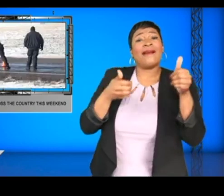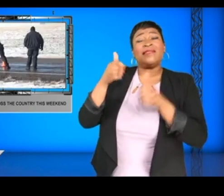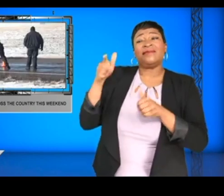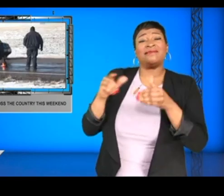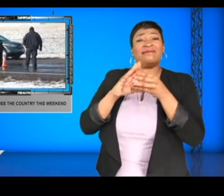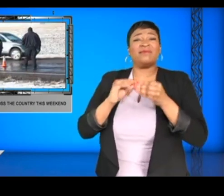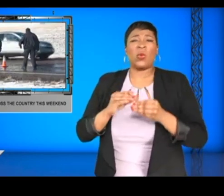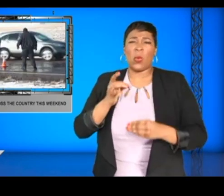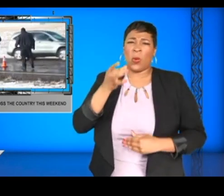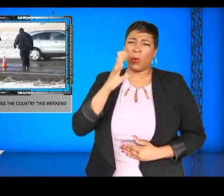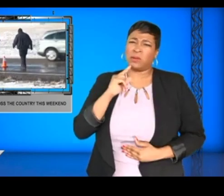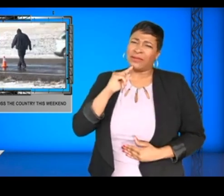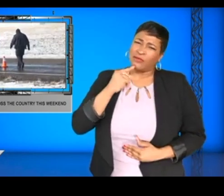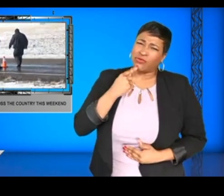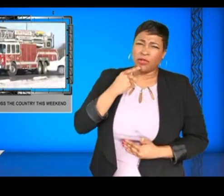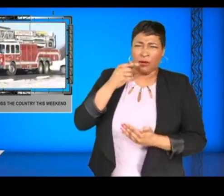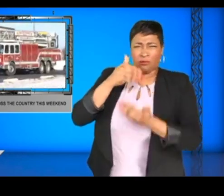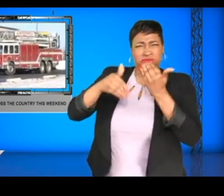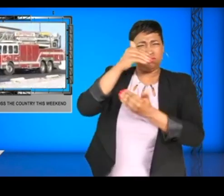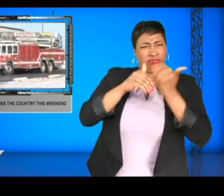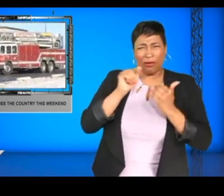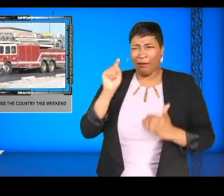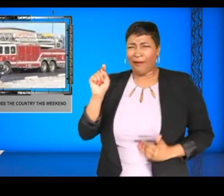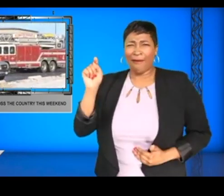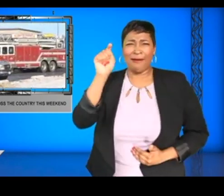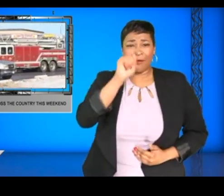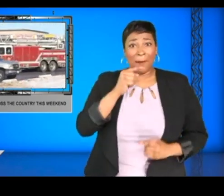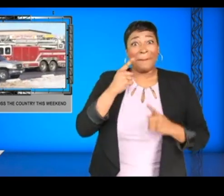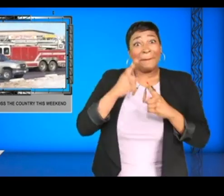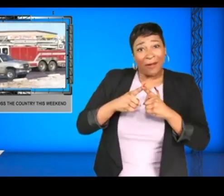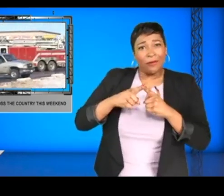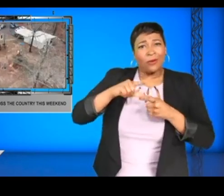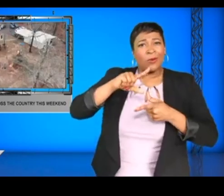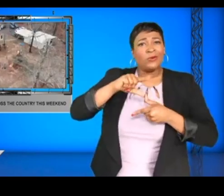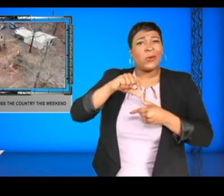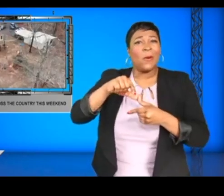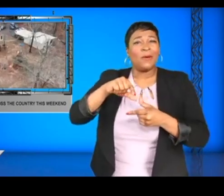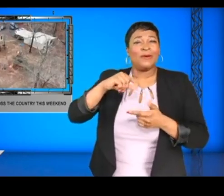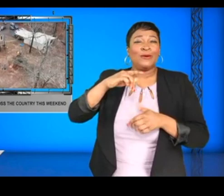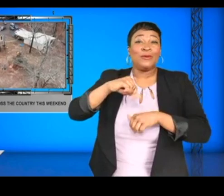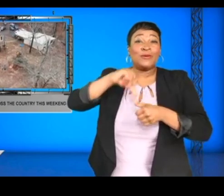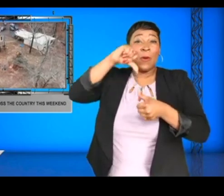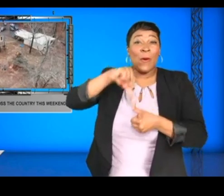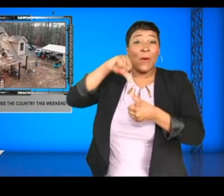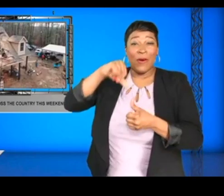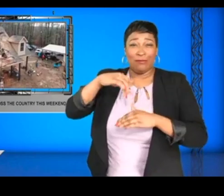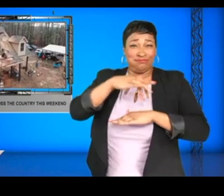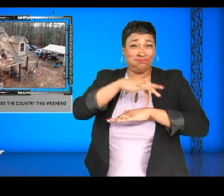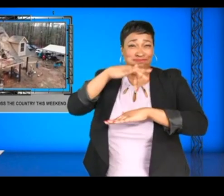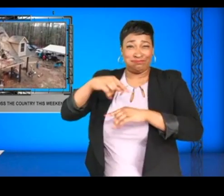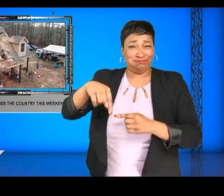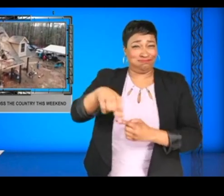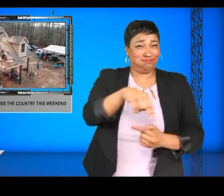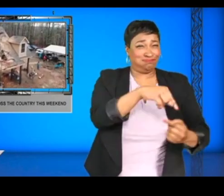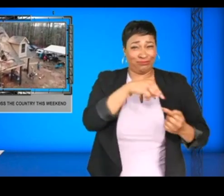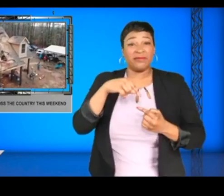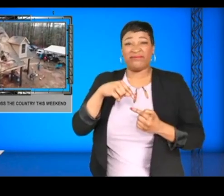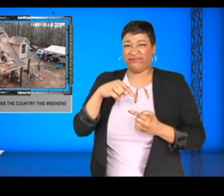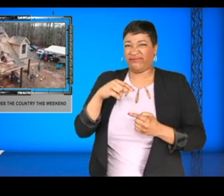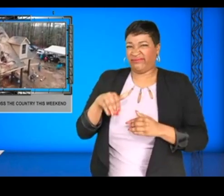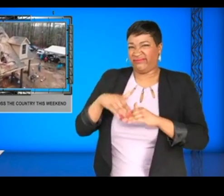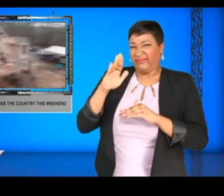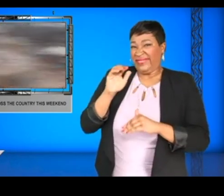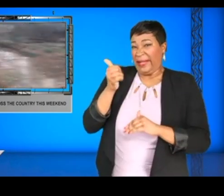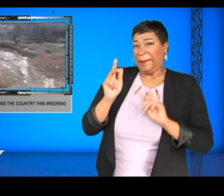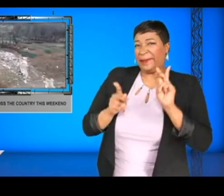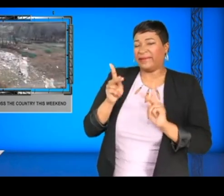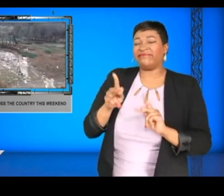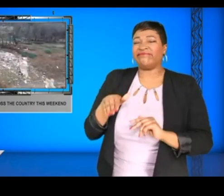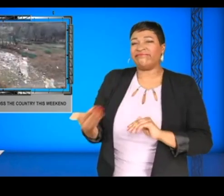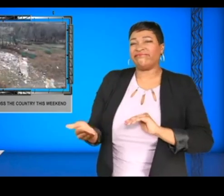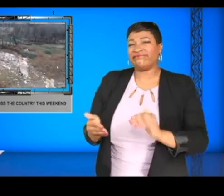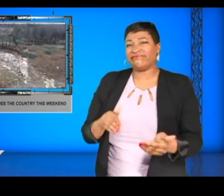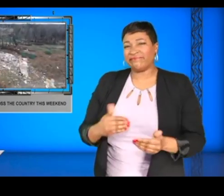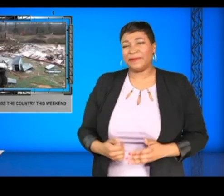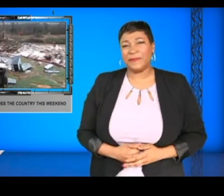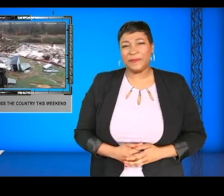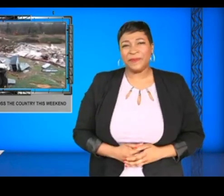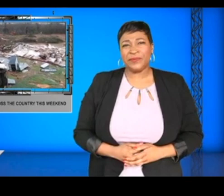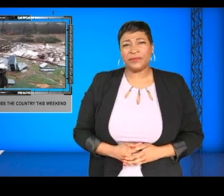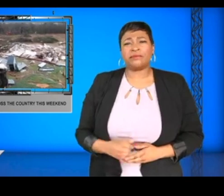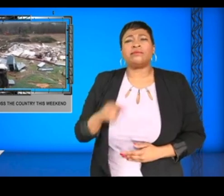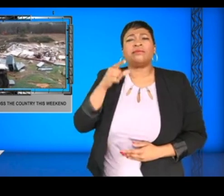Officials say severe storms and tornadoes are responsible for at least ten deaths.